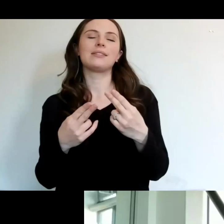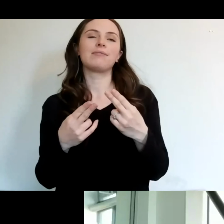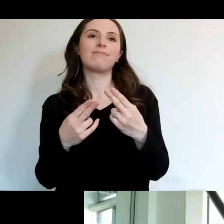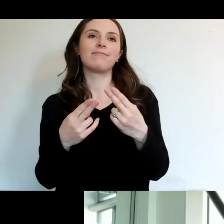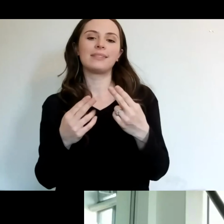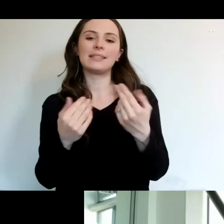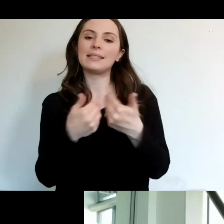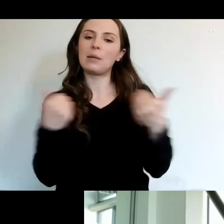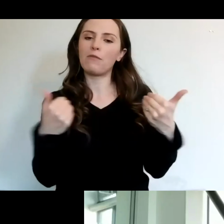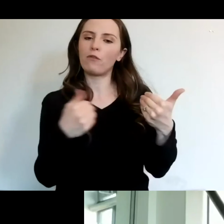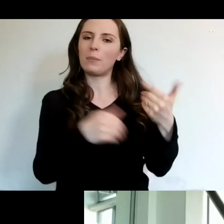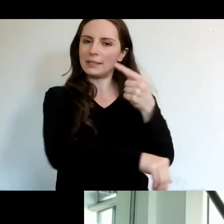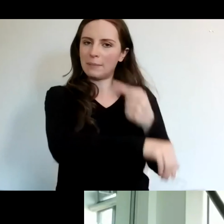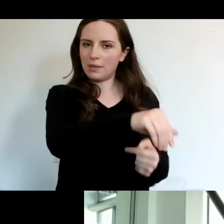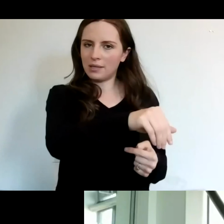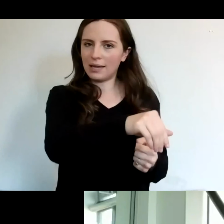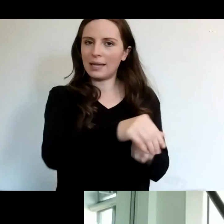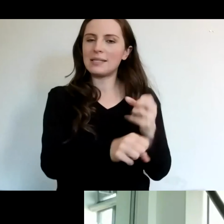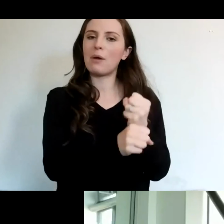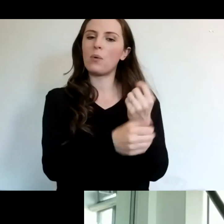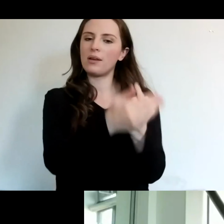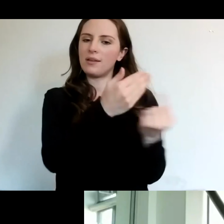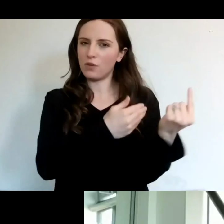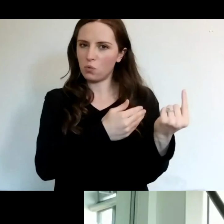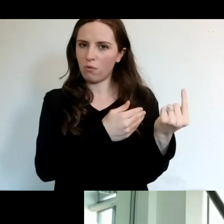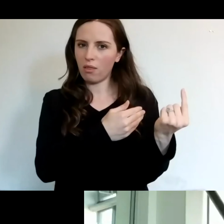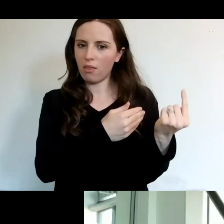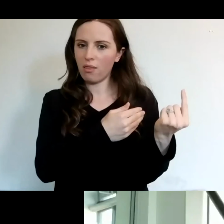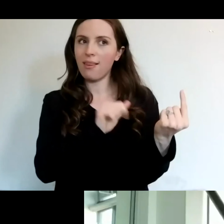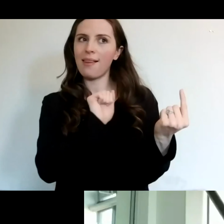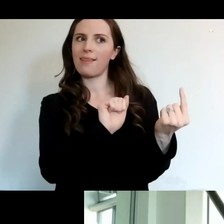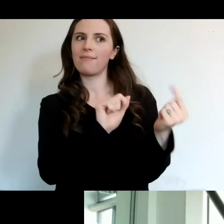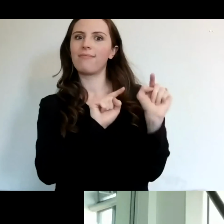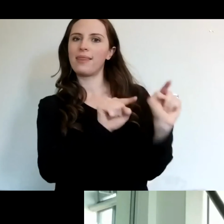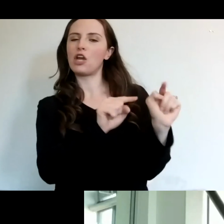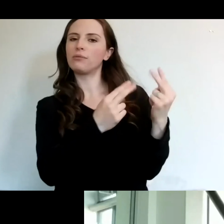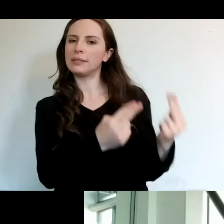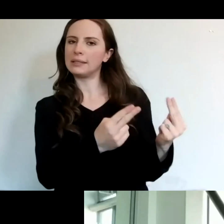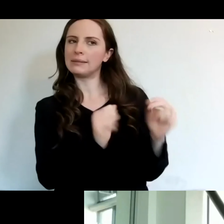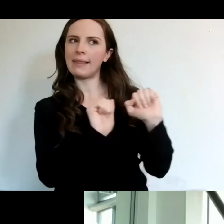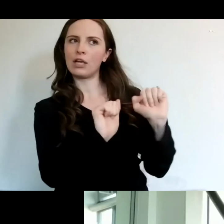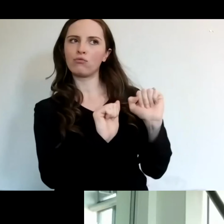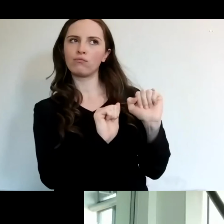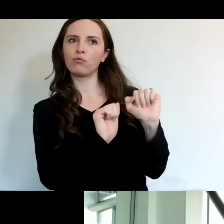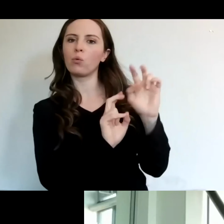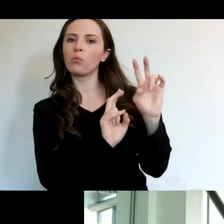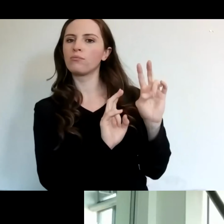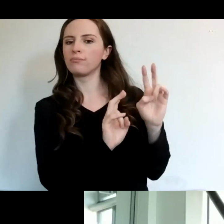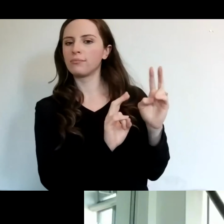So, it's really about an individual and it's upon the request of an individual. So, they might come to your venue